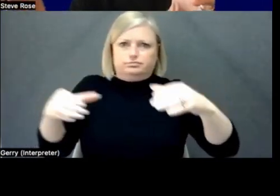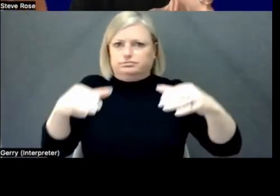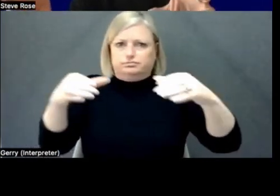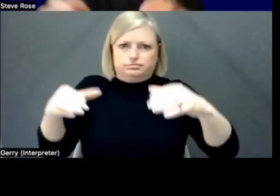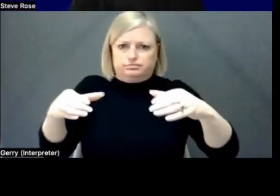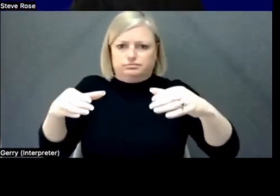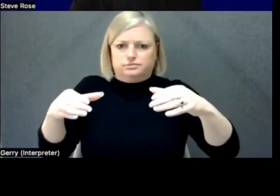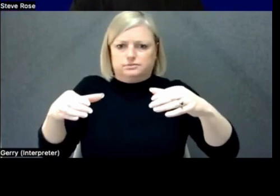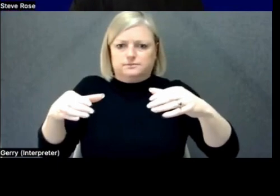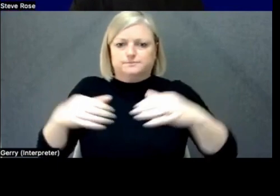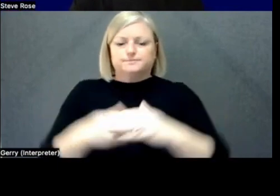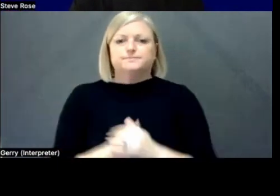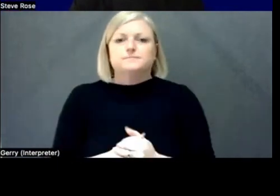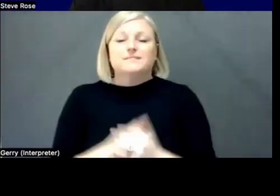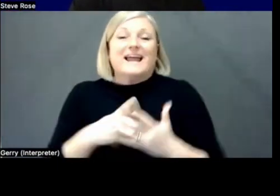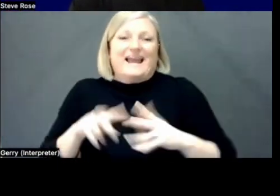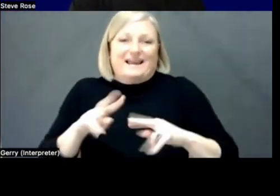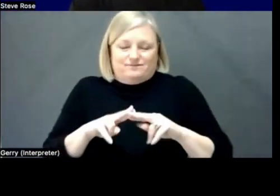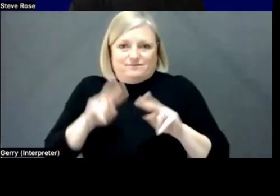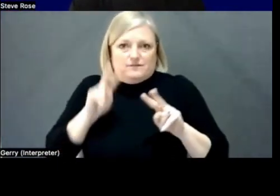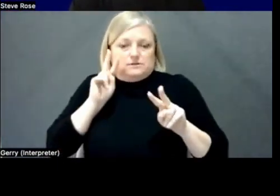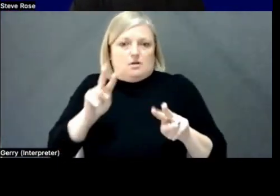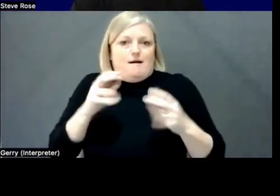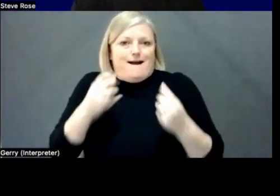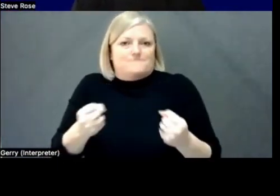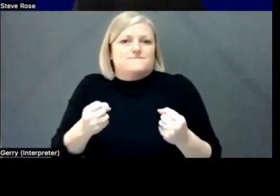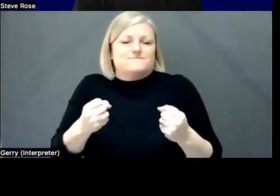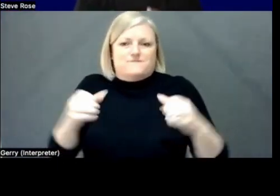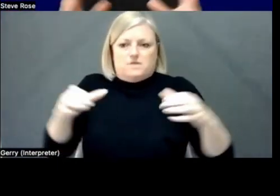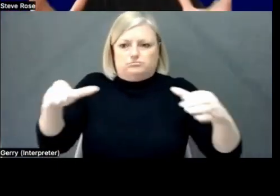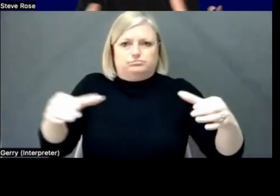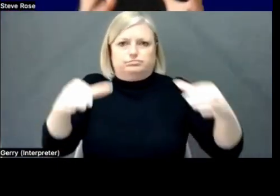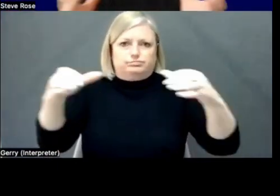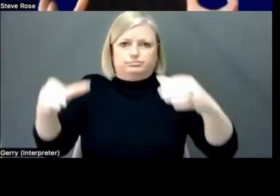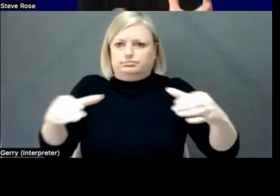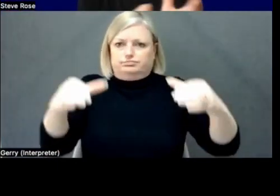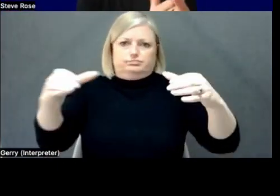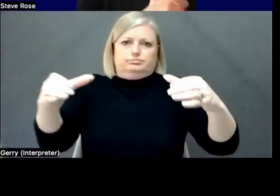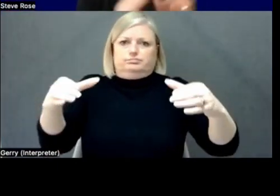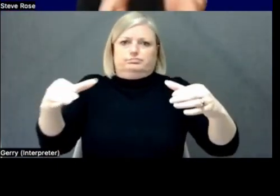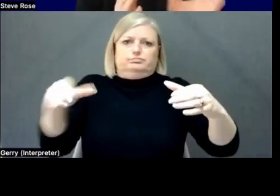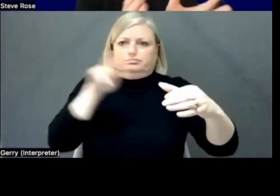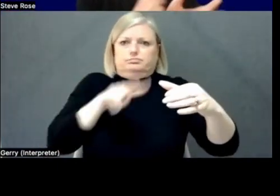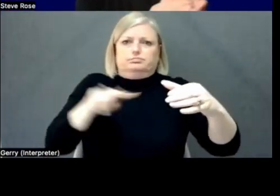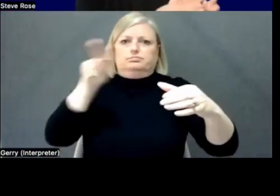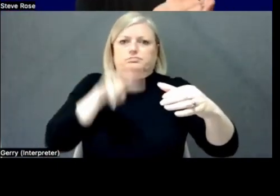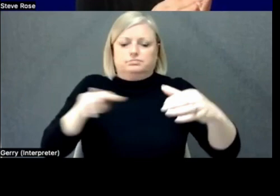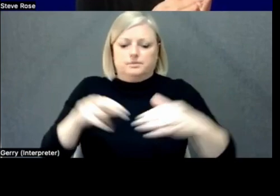are still relying on some form of visual sign as well. I think although they're not pure parts